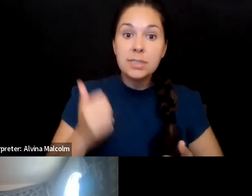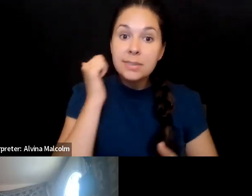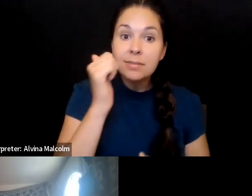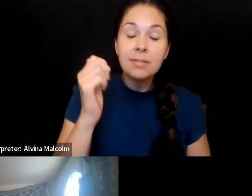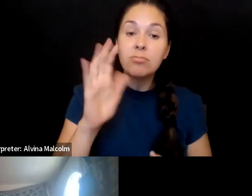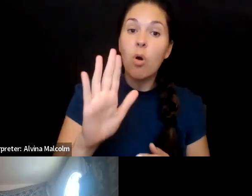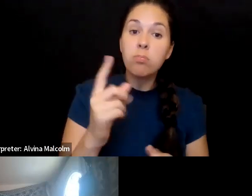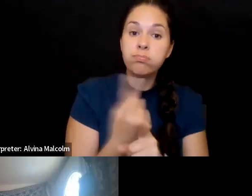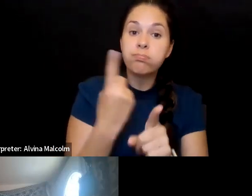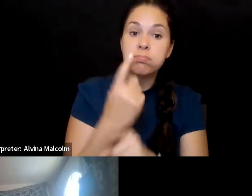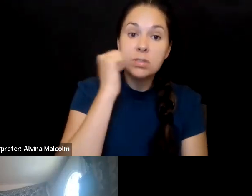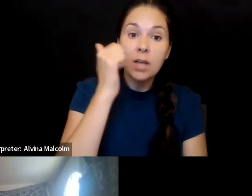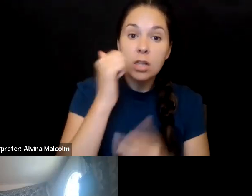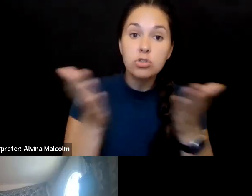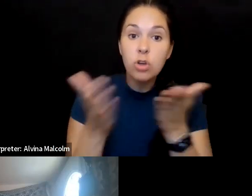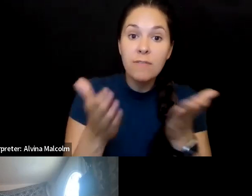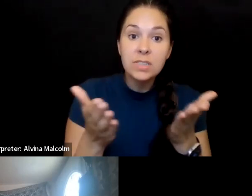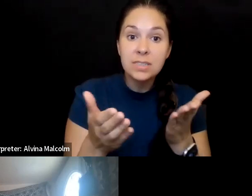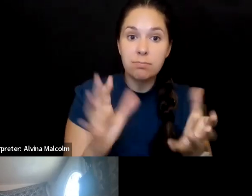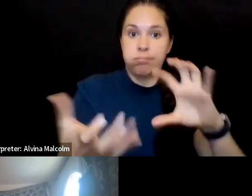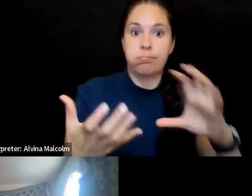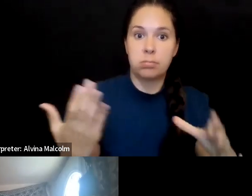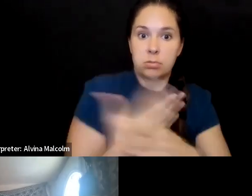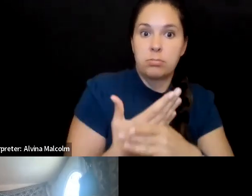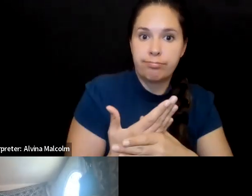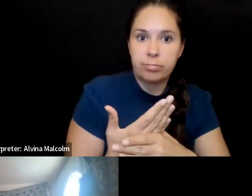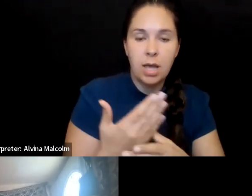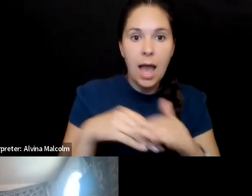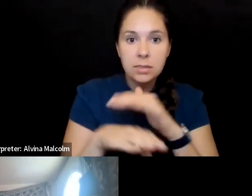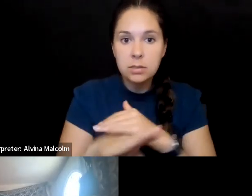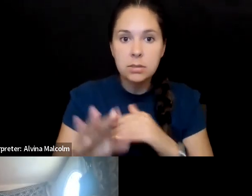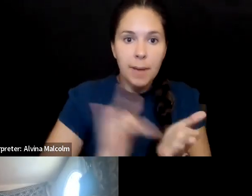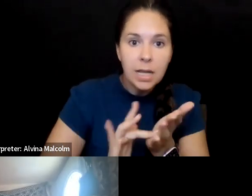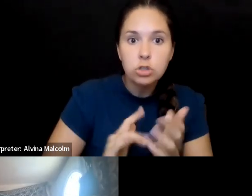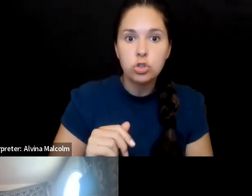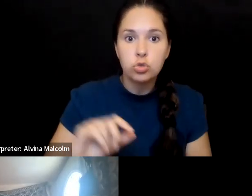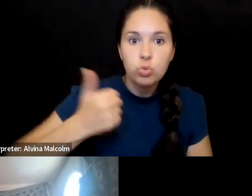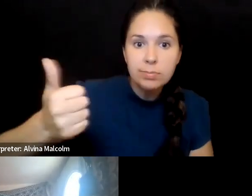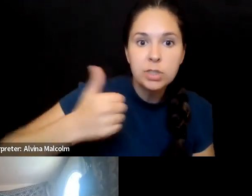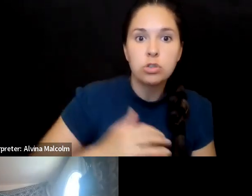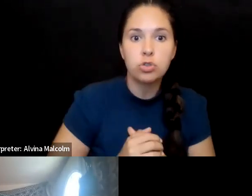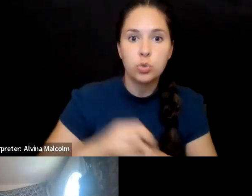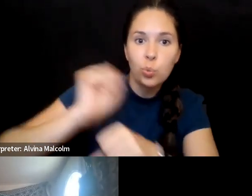in a disaster? What type of a disaster? A disturbance to essential